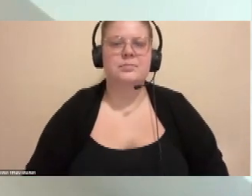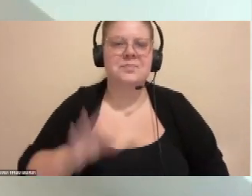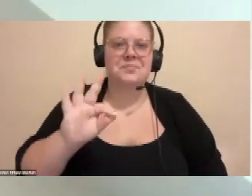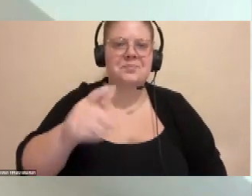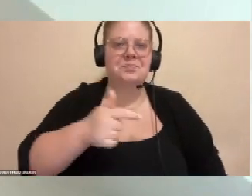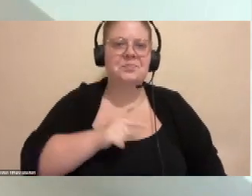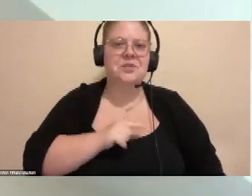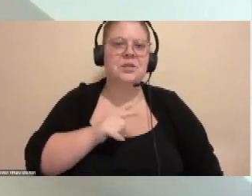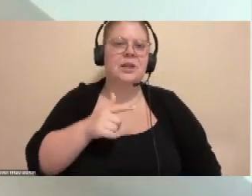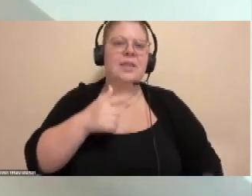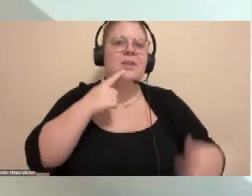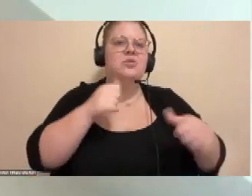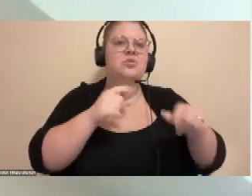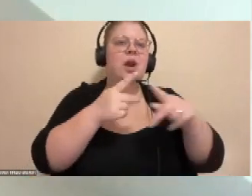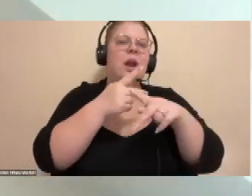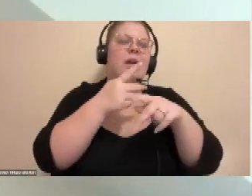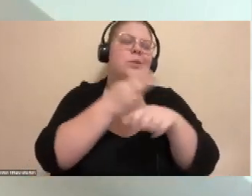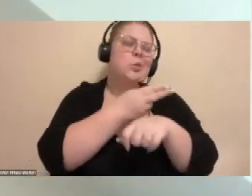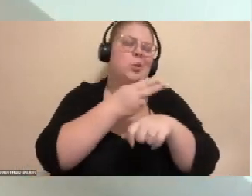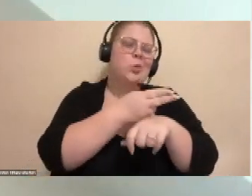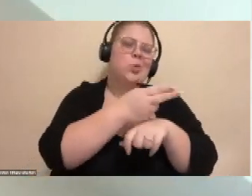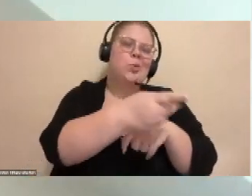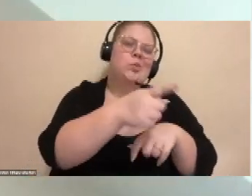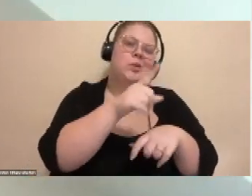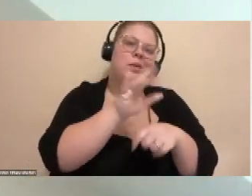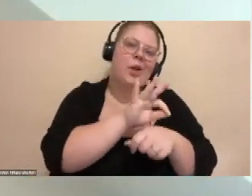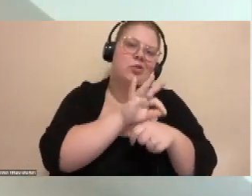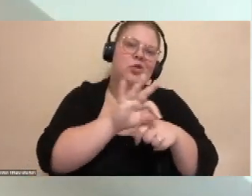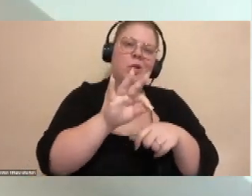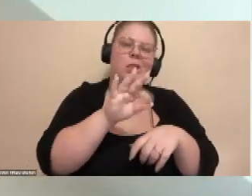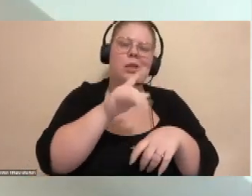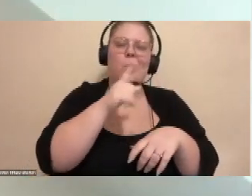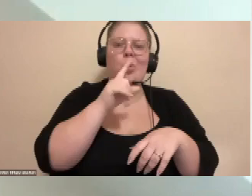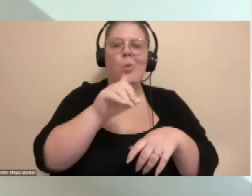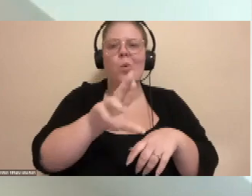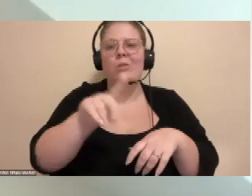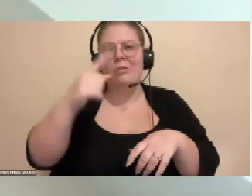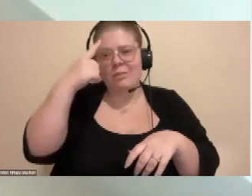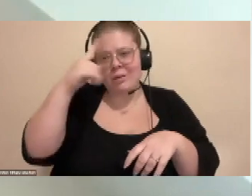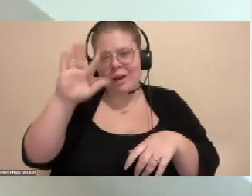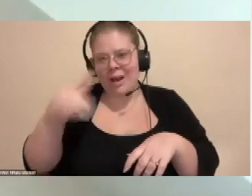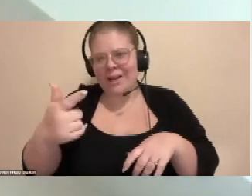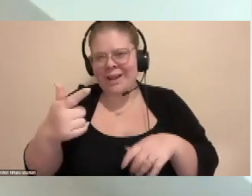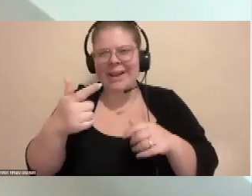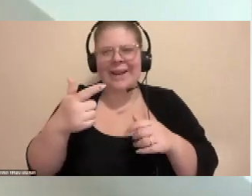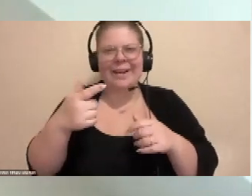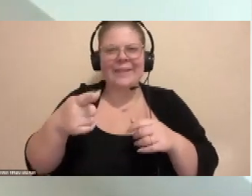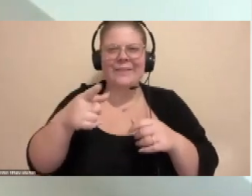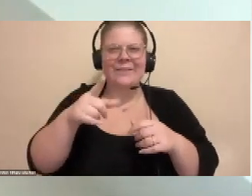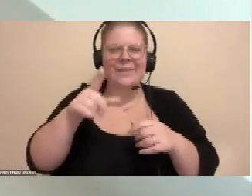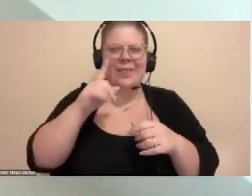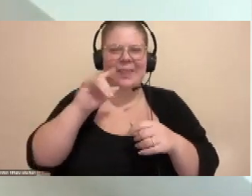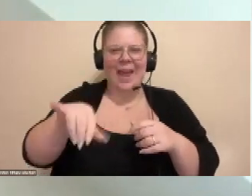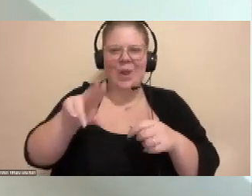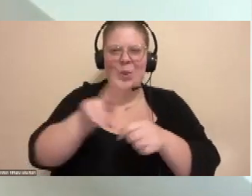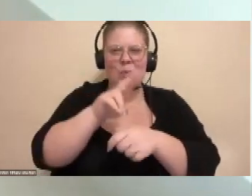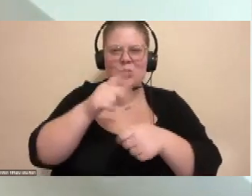and use the cognitive disability question, the ACS, to look at the IDD population. I'm pretty sure there are very few people